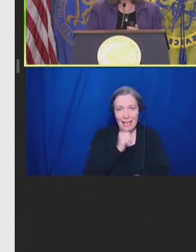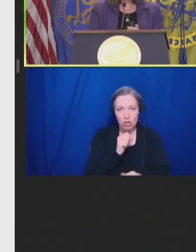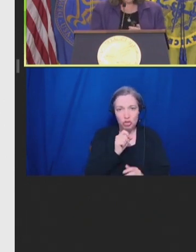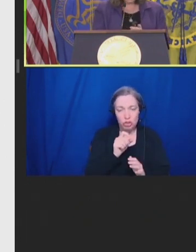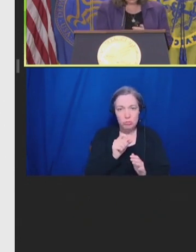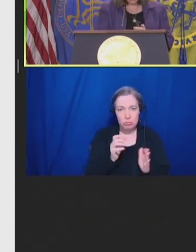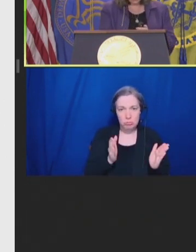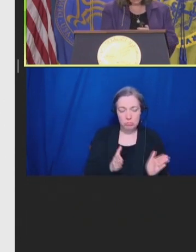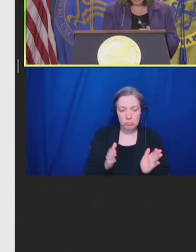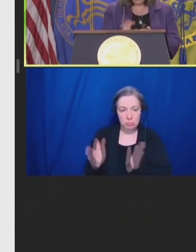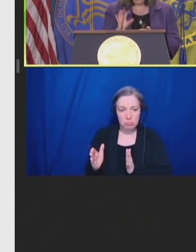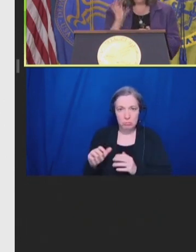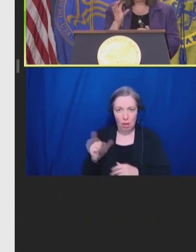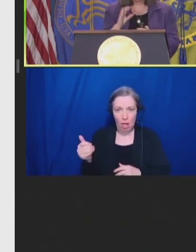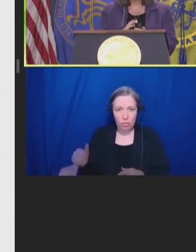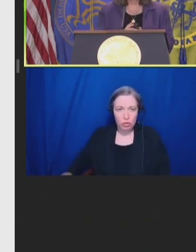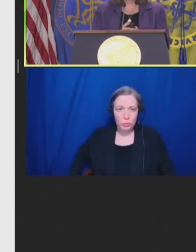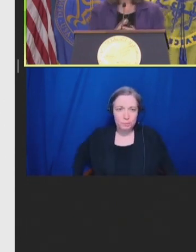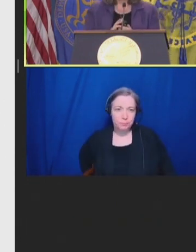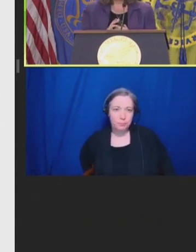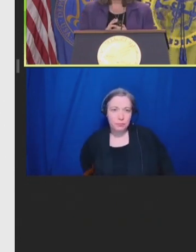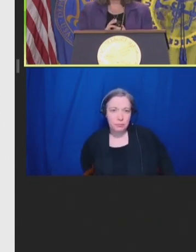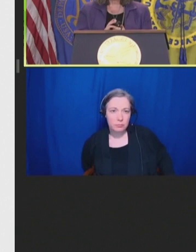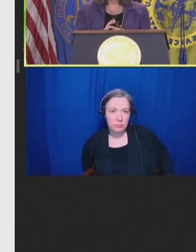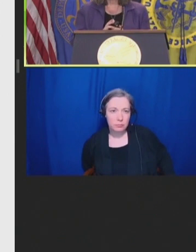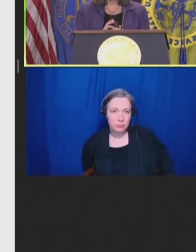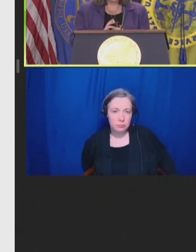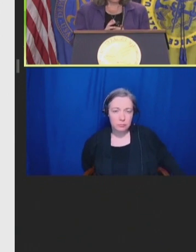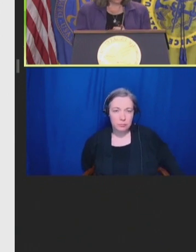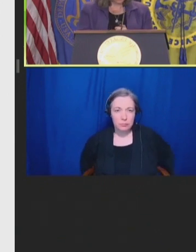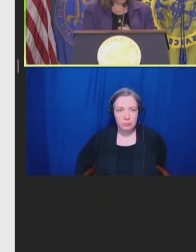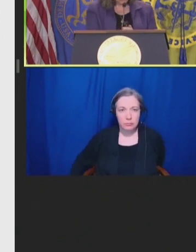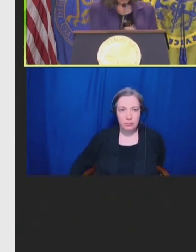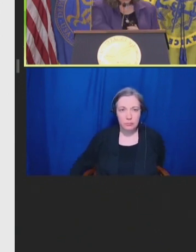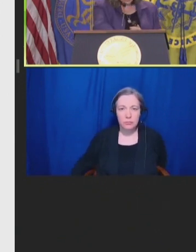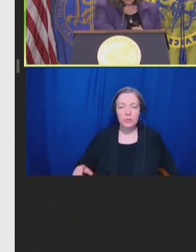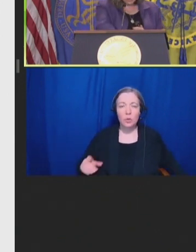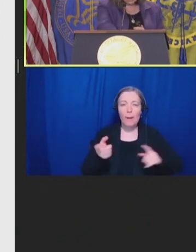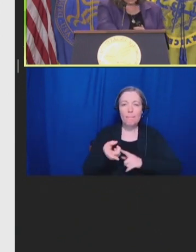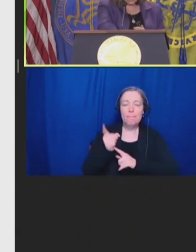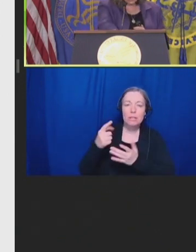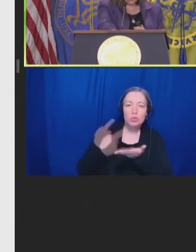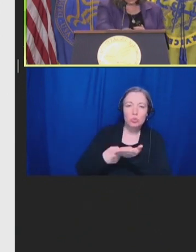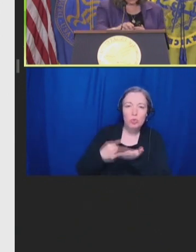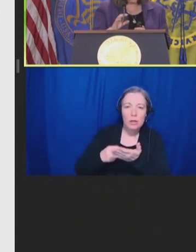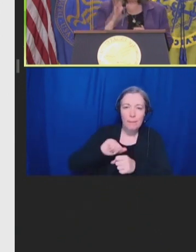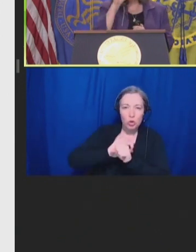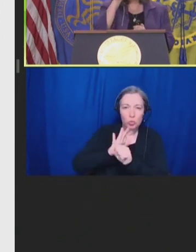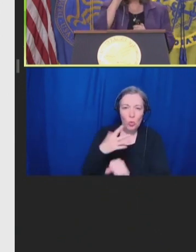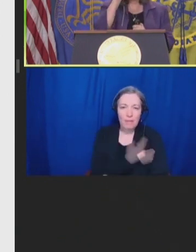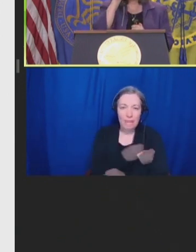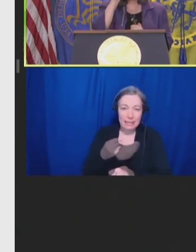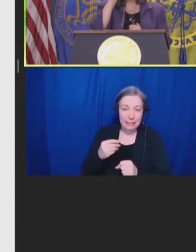A minute to talk about COVID vaccination moving forward, so, you know, the -- there -- there's